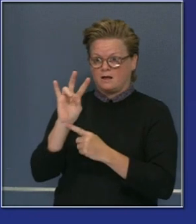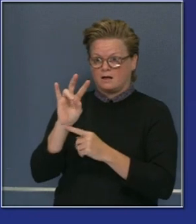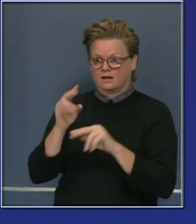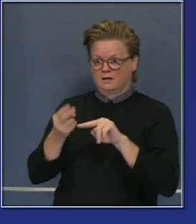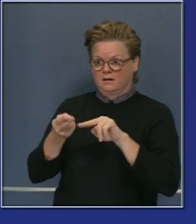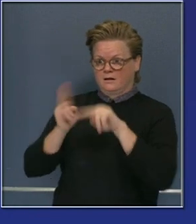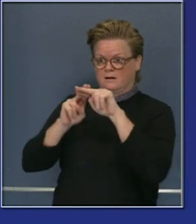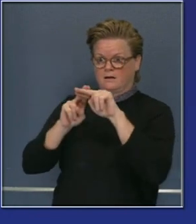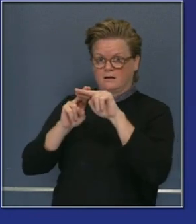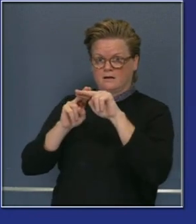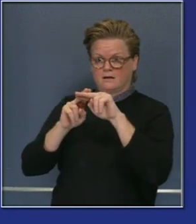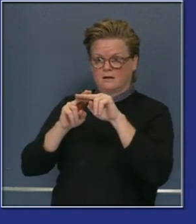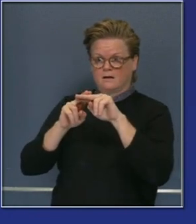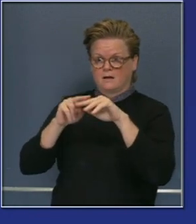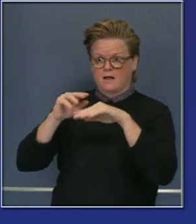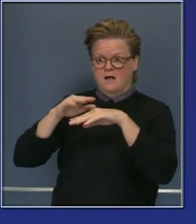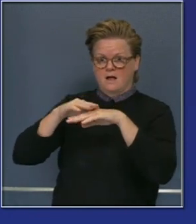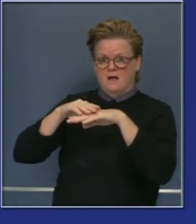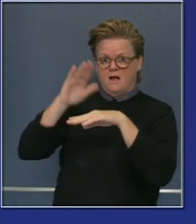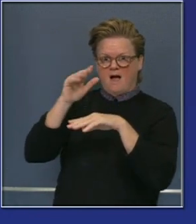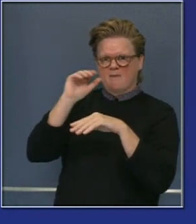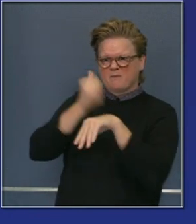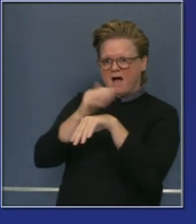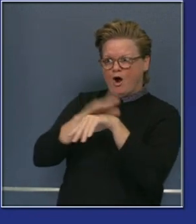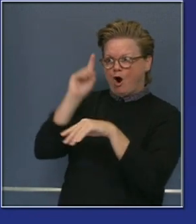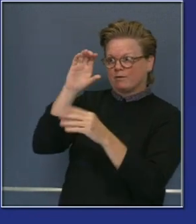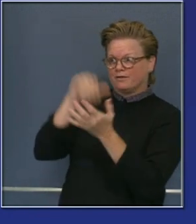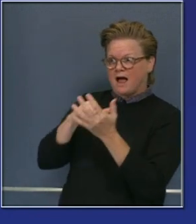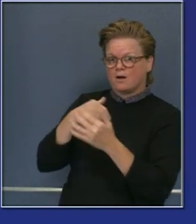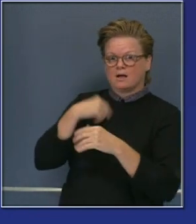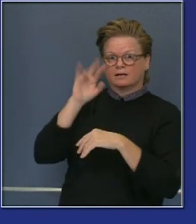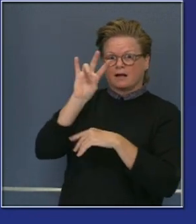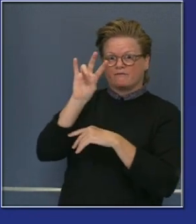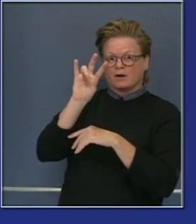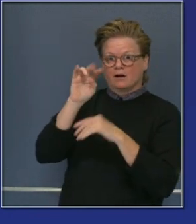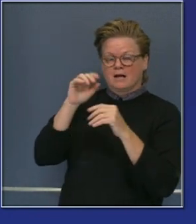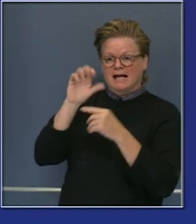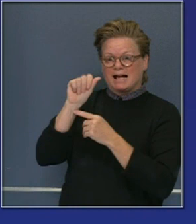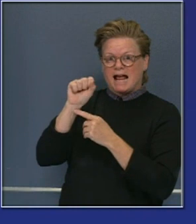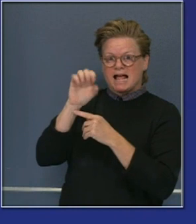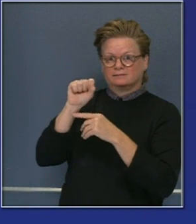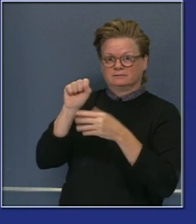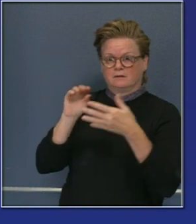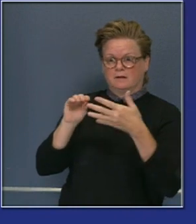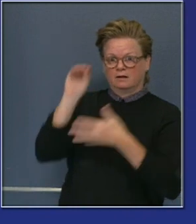OR RATHER MORE THAN SEVEN RATES AND NEW CASES PER 100,000